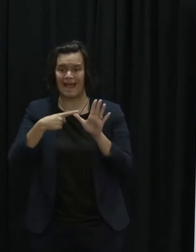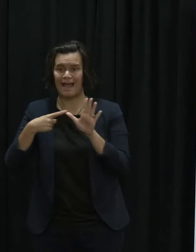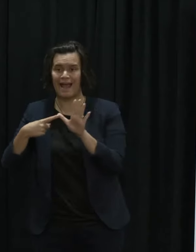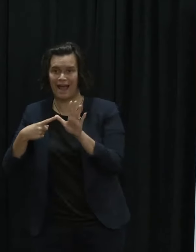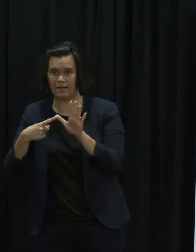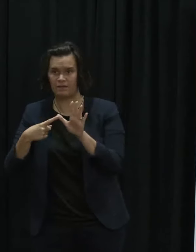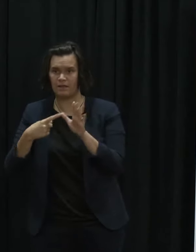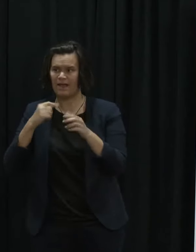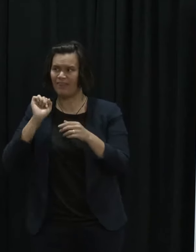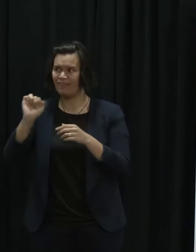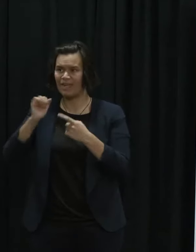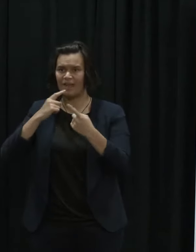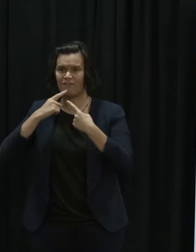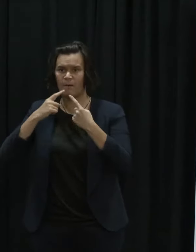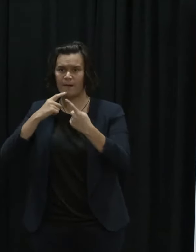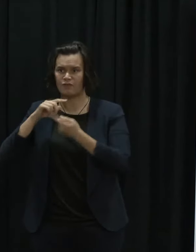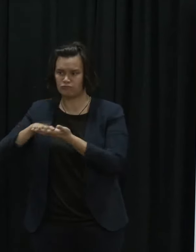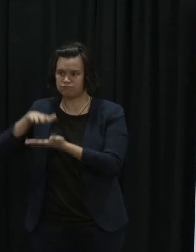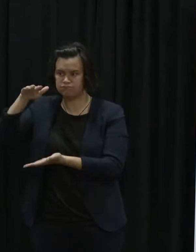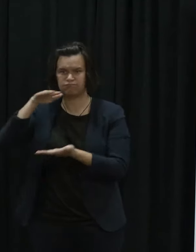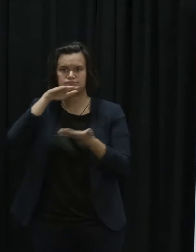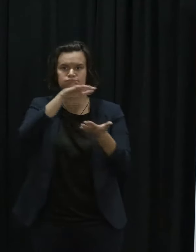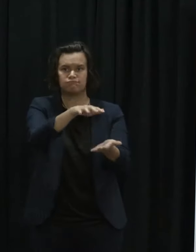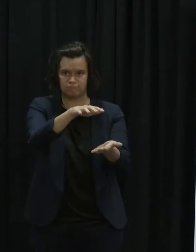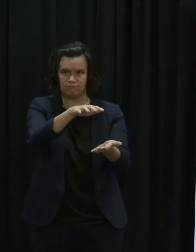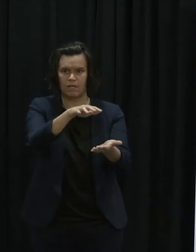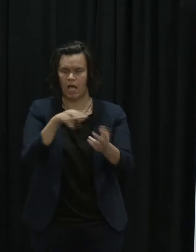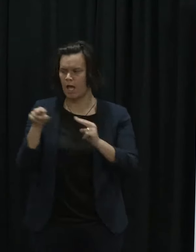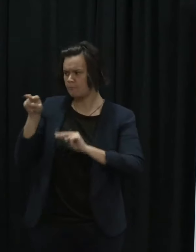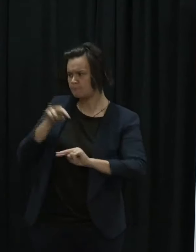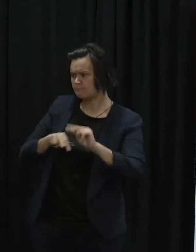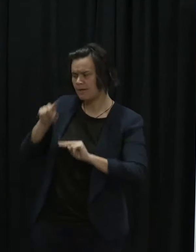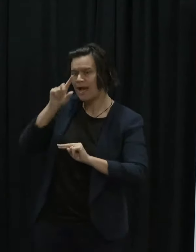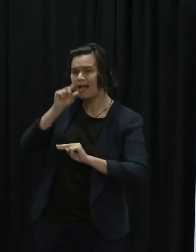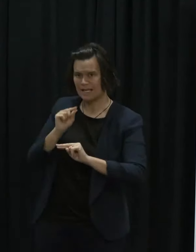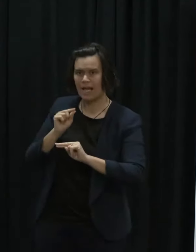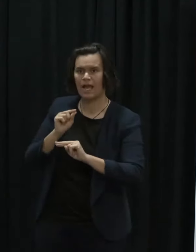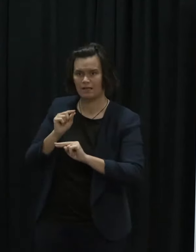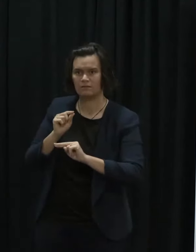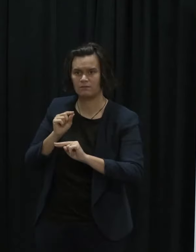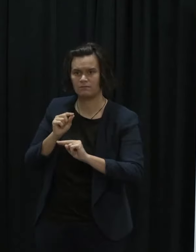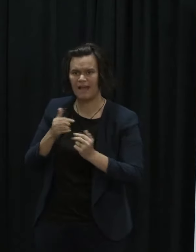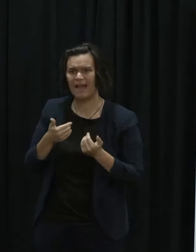reporting and the work that had